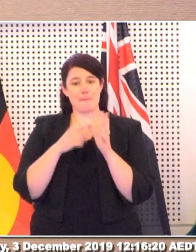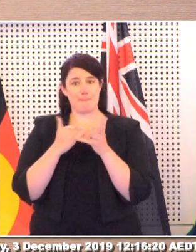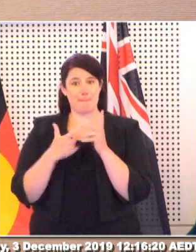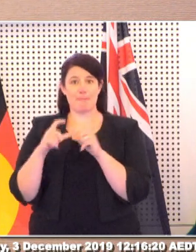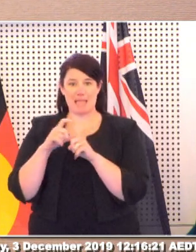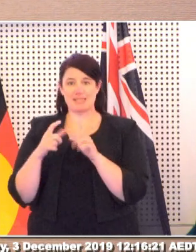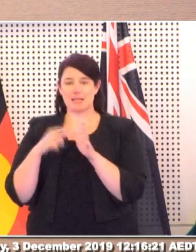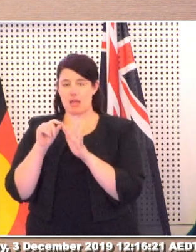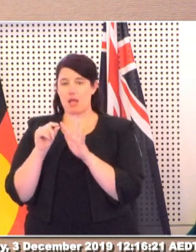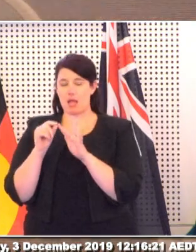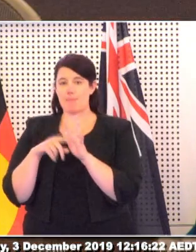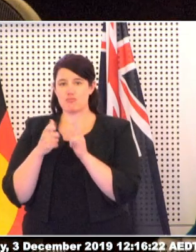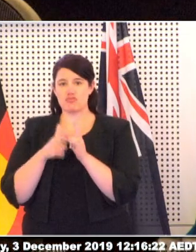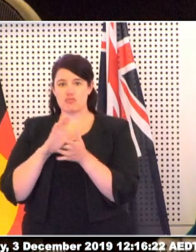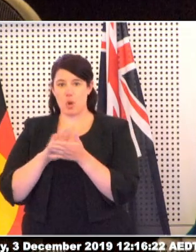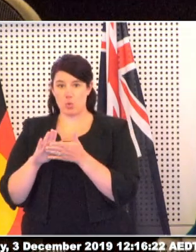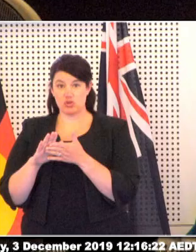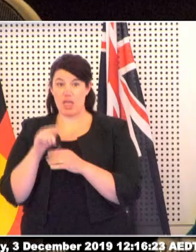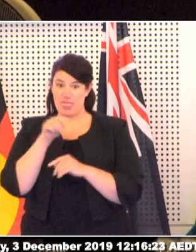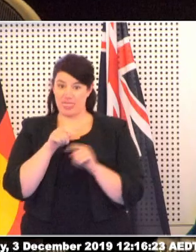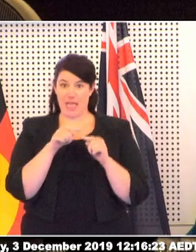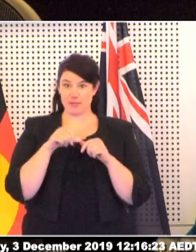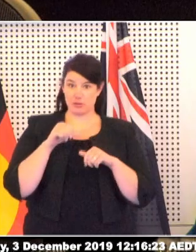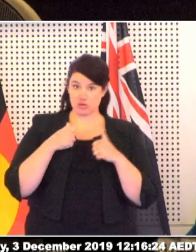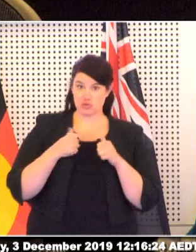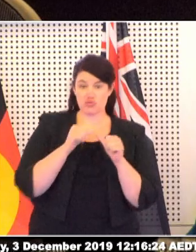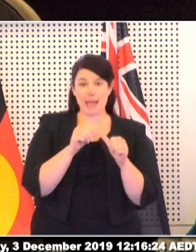the remedy for what you’re describing as the systemic problems